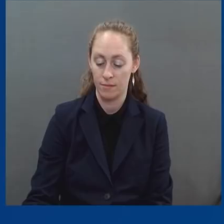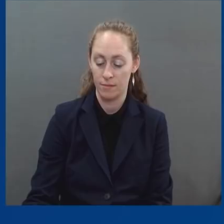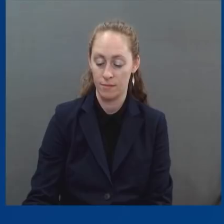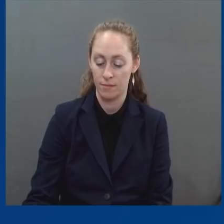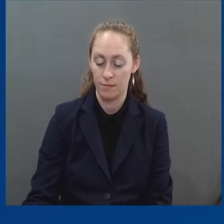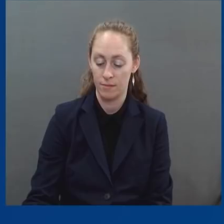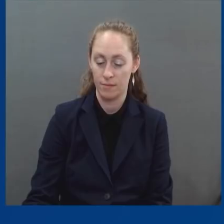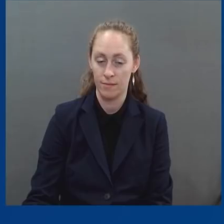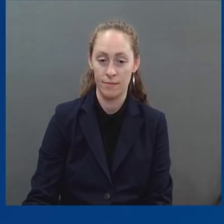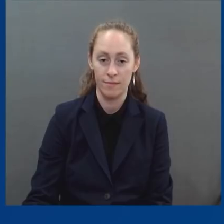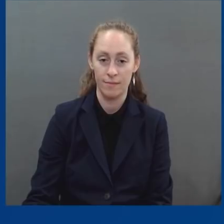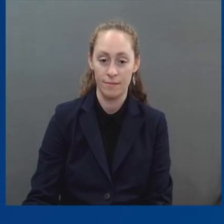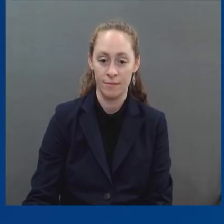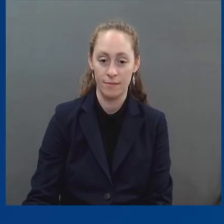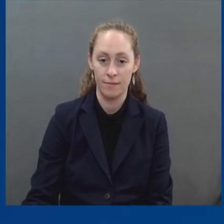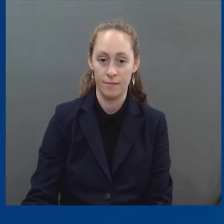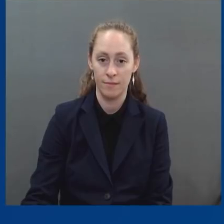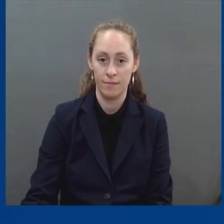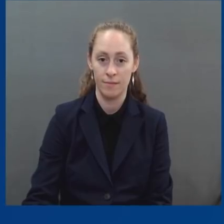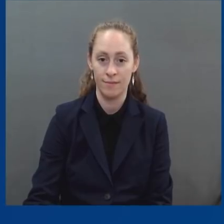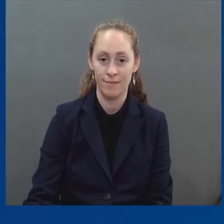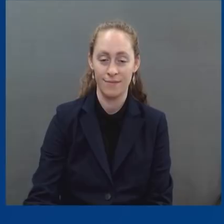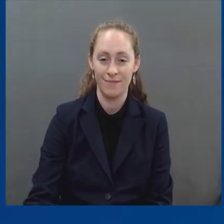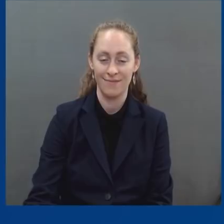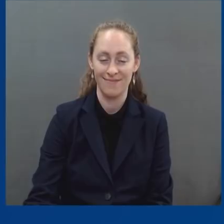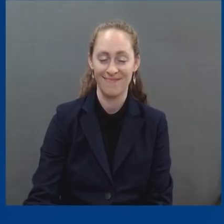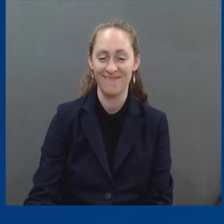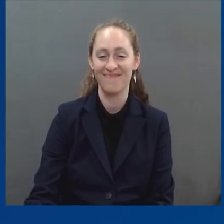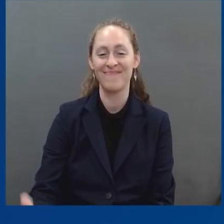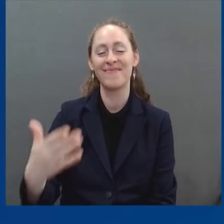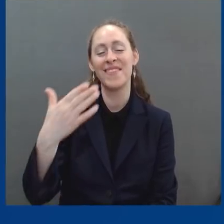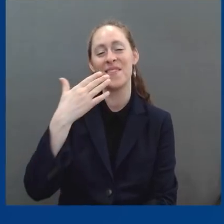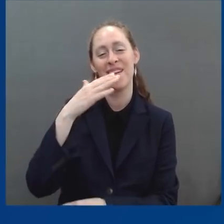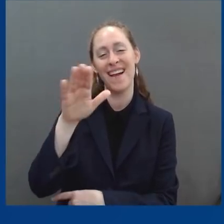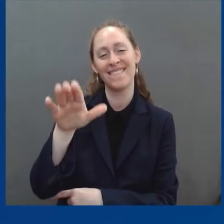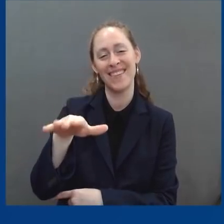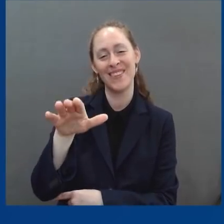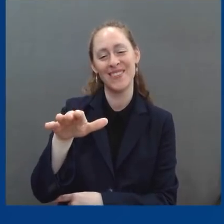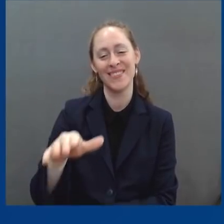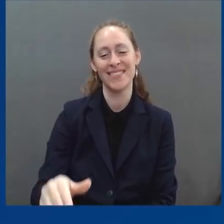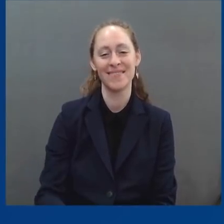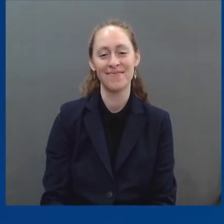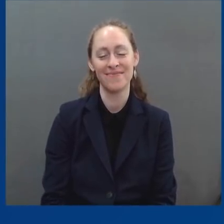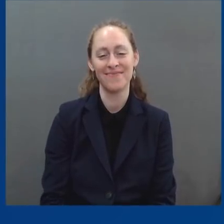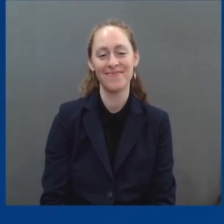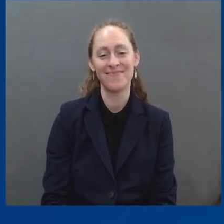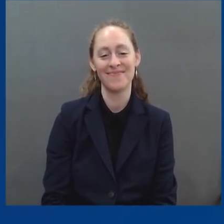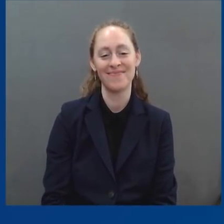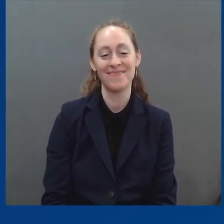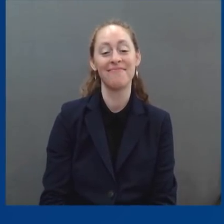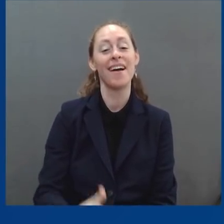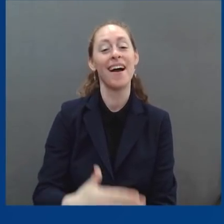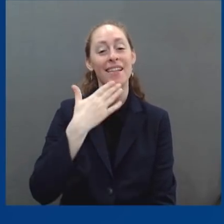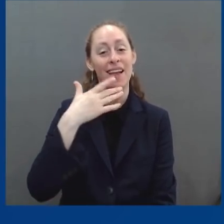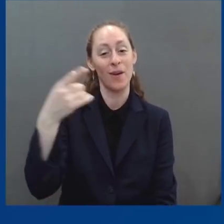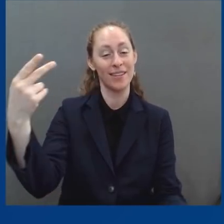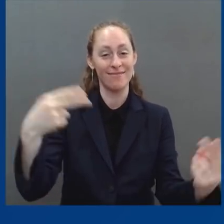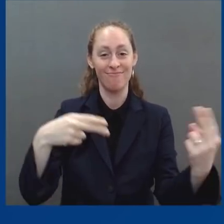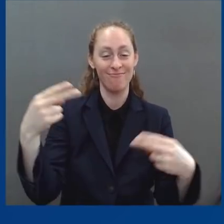Mr. Zients: Good afternoon. Thanks for joining us. Today, Dr. Walensky will share the latest on the state of the pandemic, Dr. Fauci will discuss